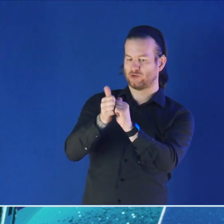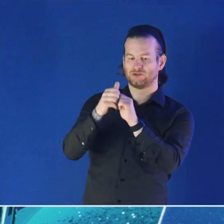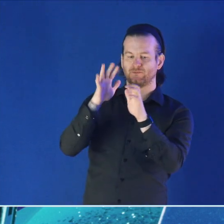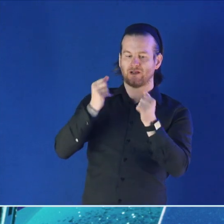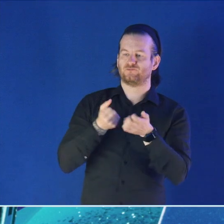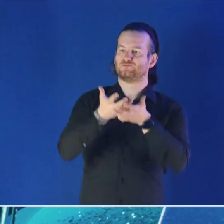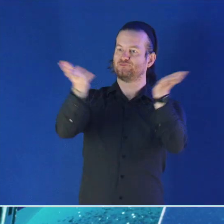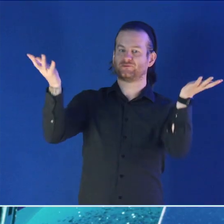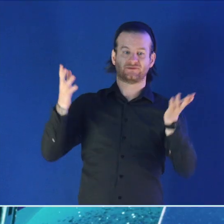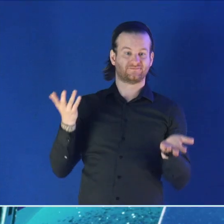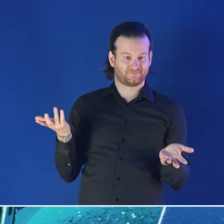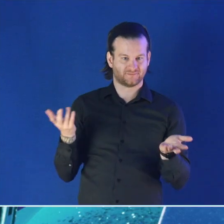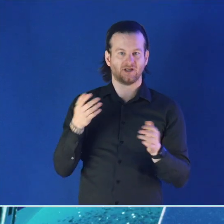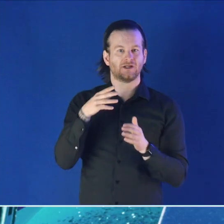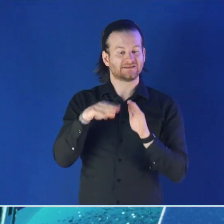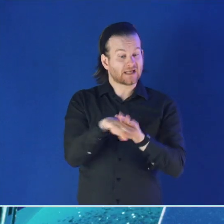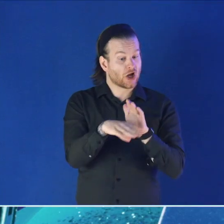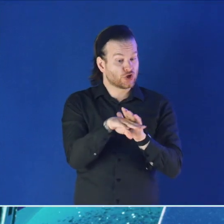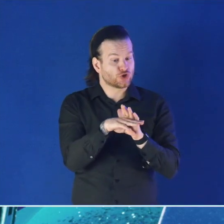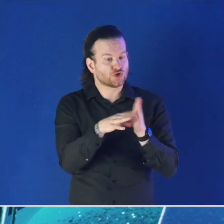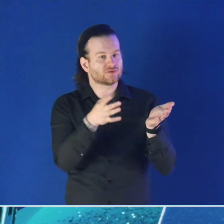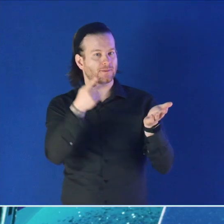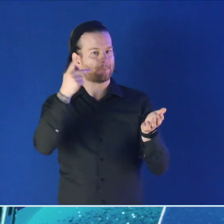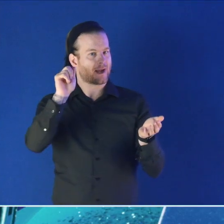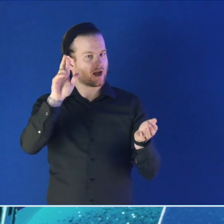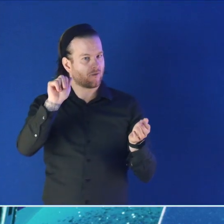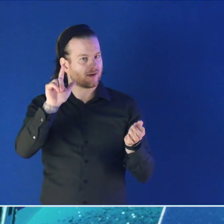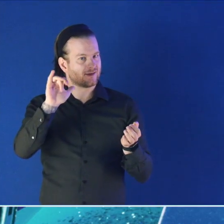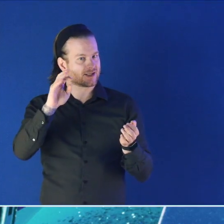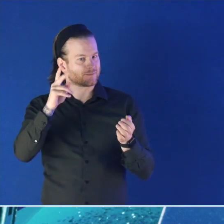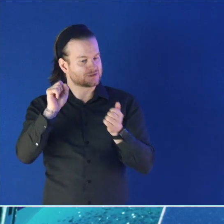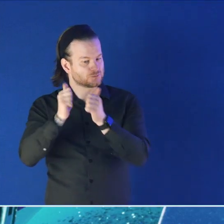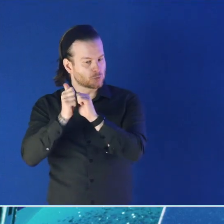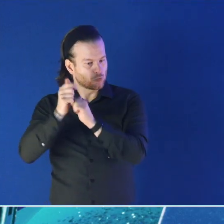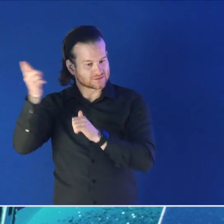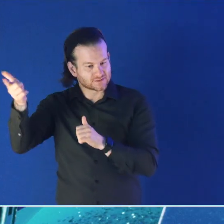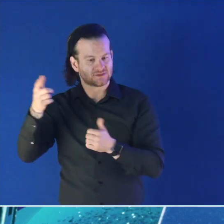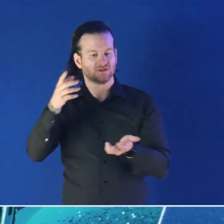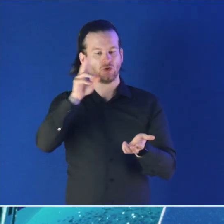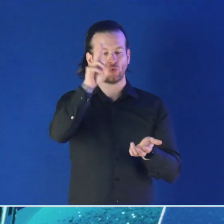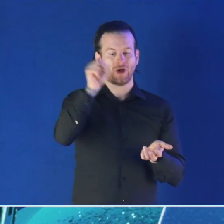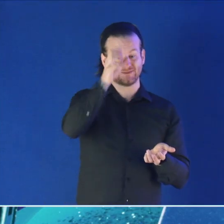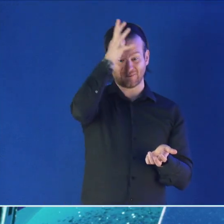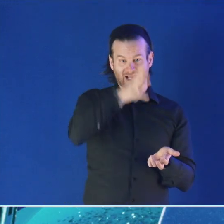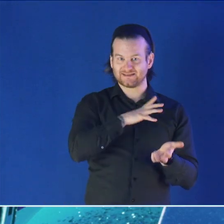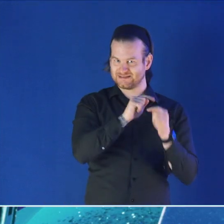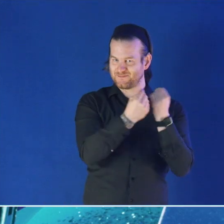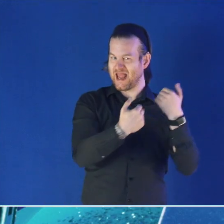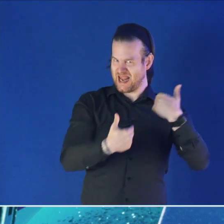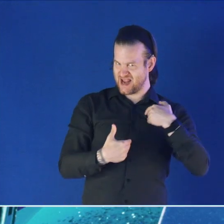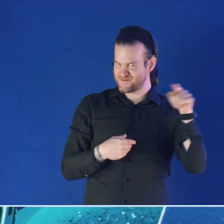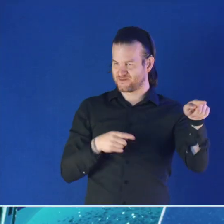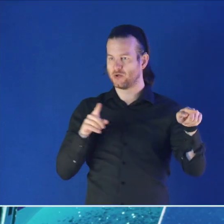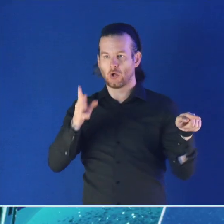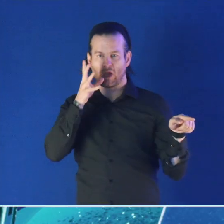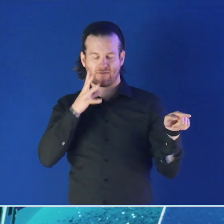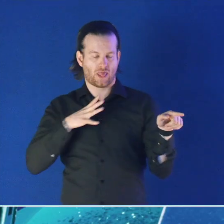The US men's national team, they don't have a women's team yet, but they will. But blind soccer will be a feature sport